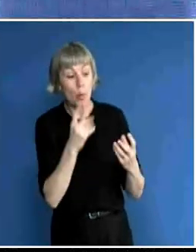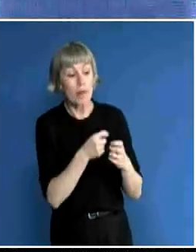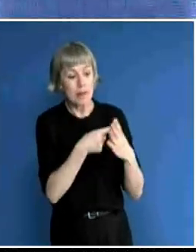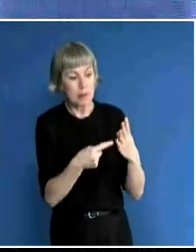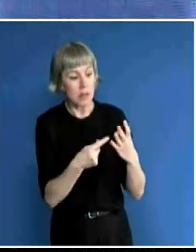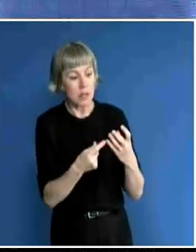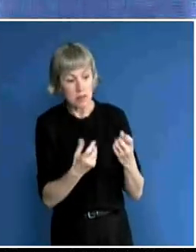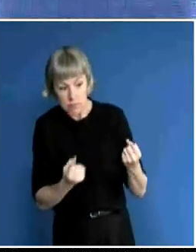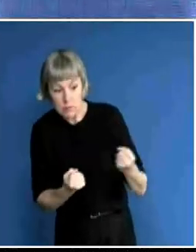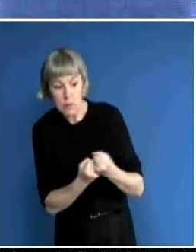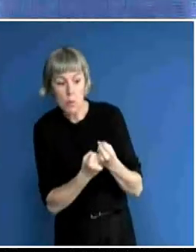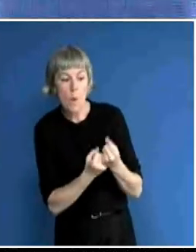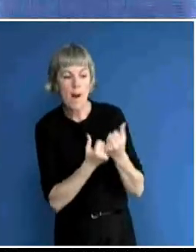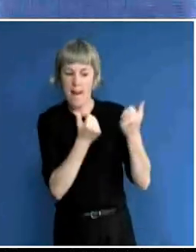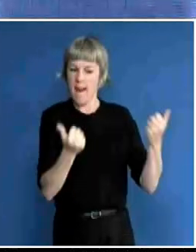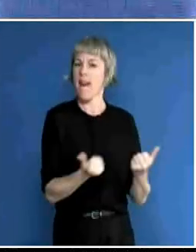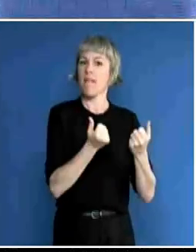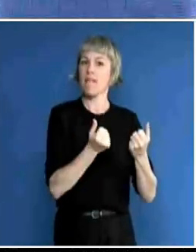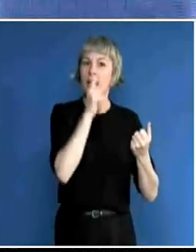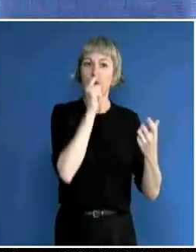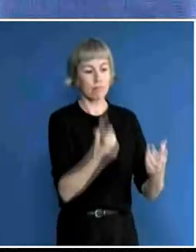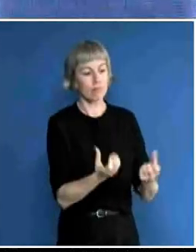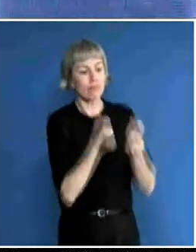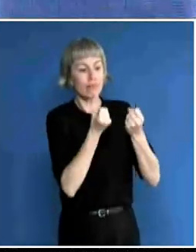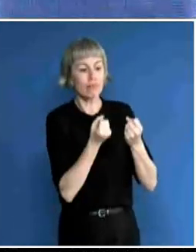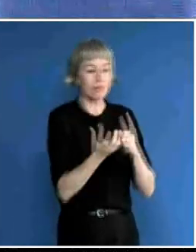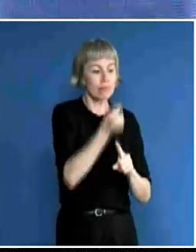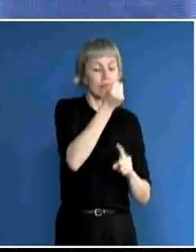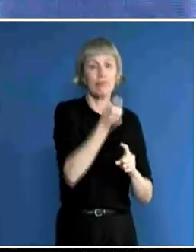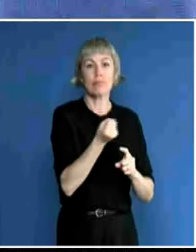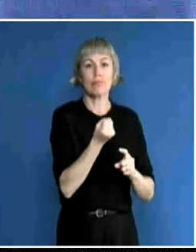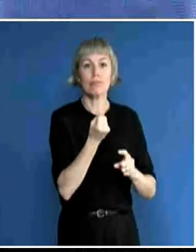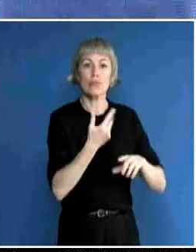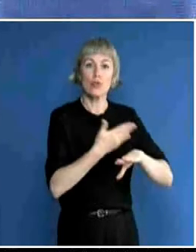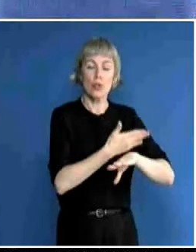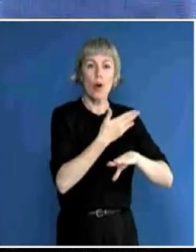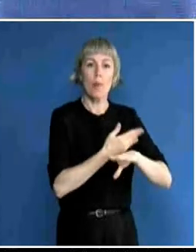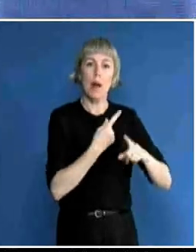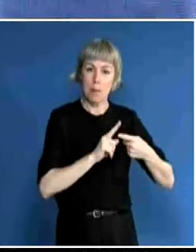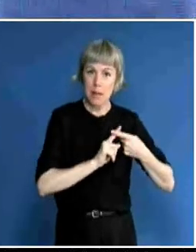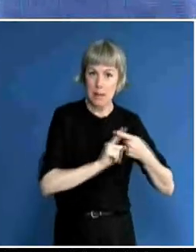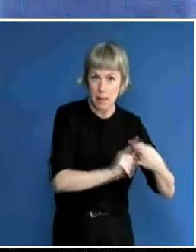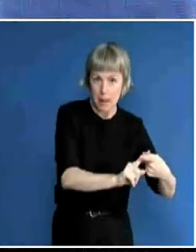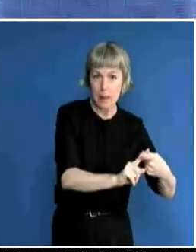Services offered by these mainstream employment programs include digitaljob search